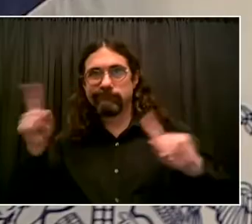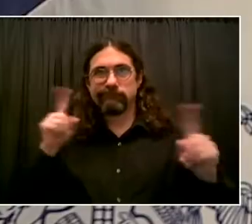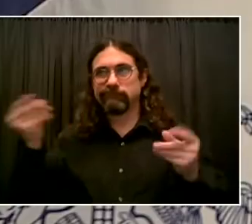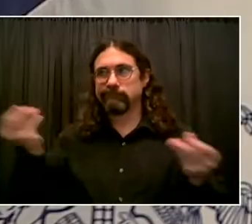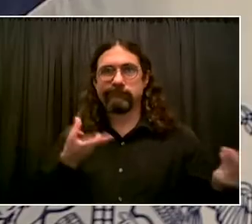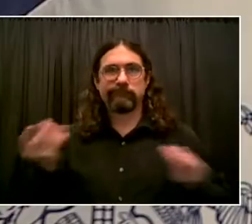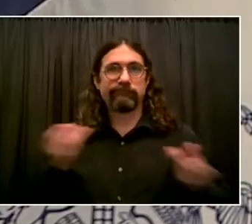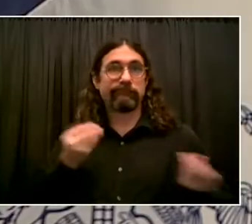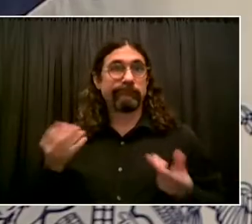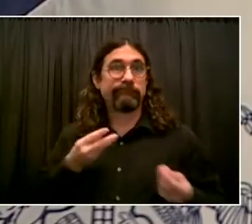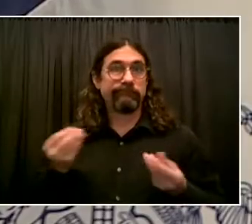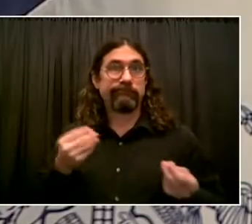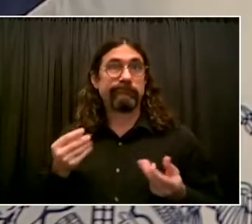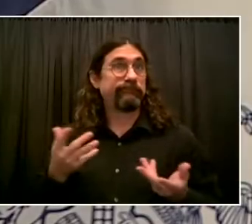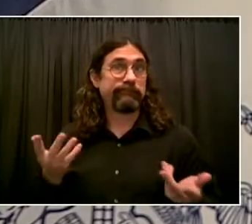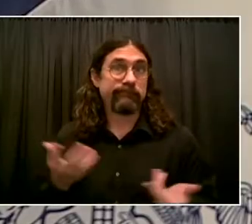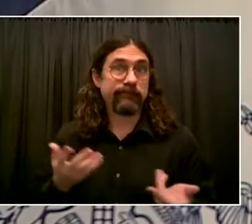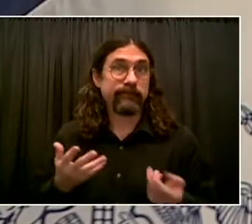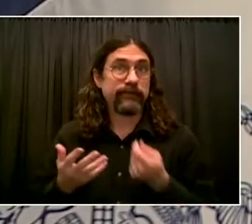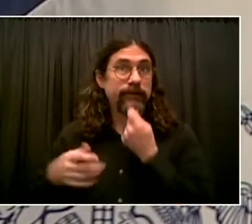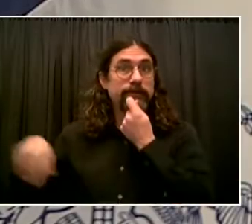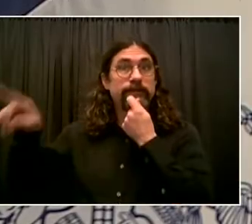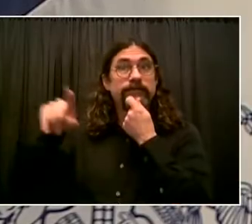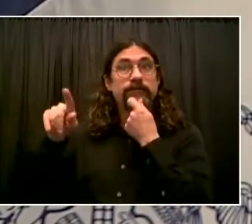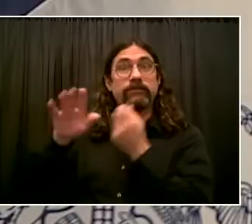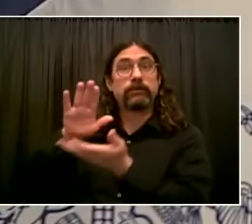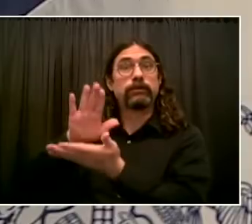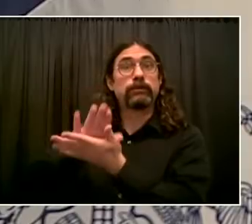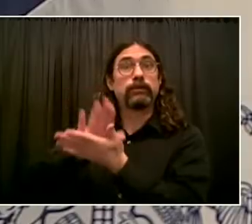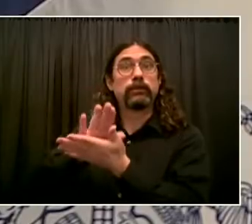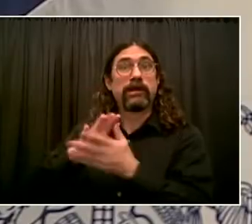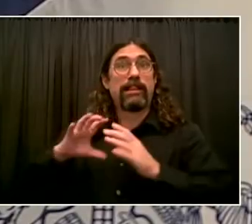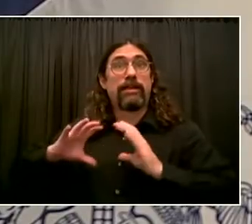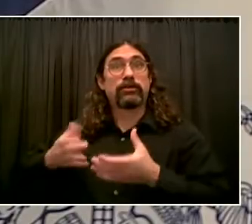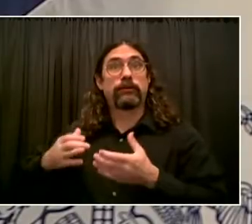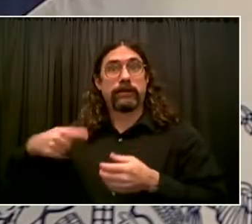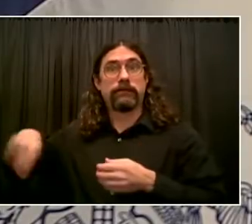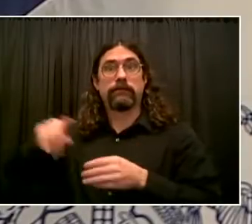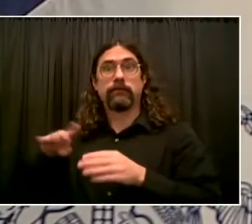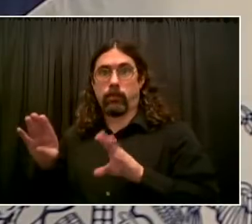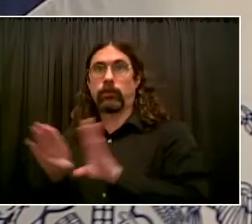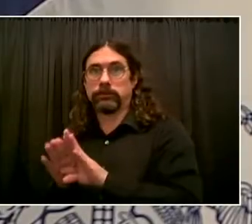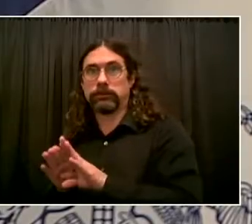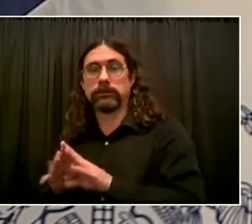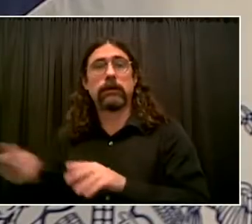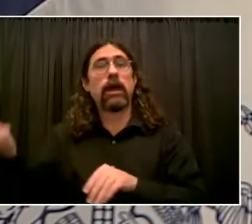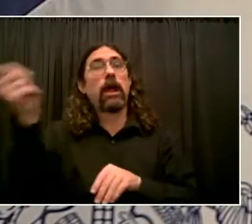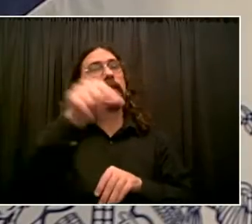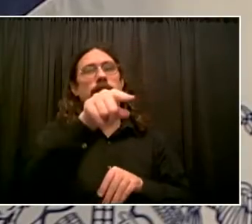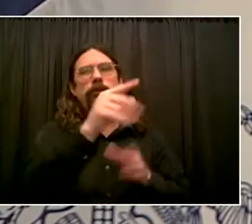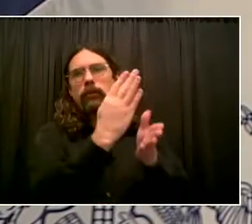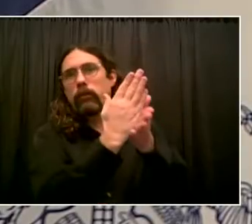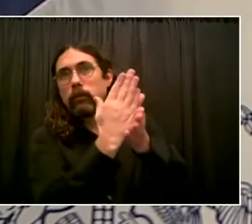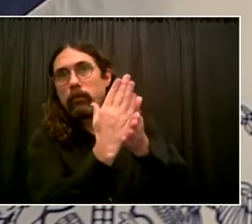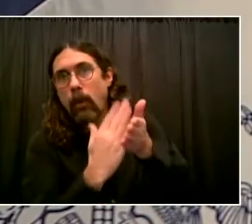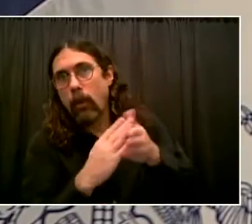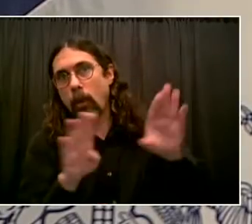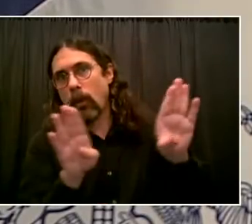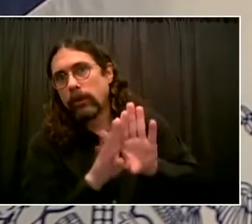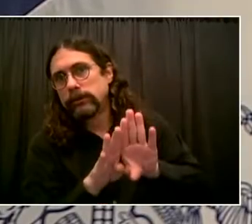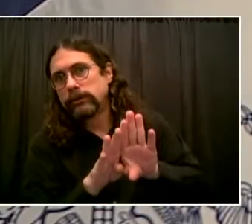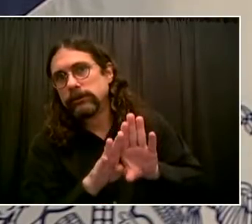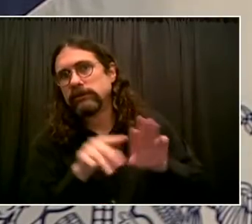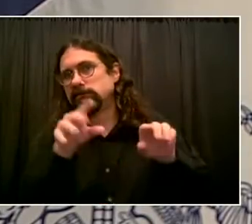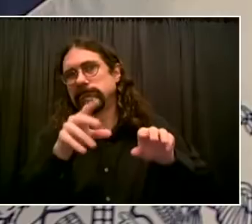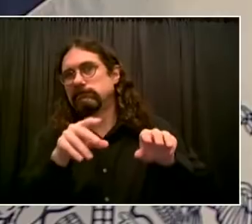CLASSROOMS ARE EHITER CSLOED OR